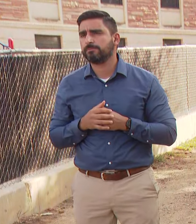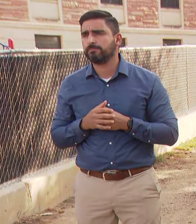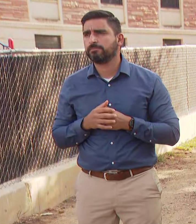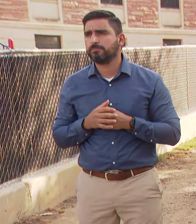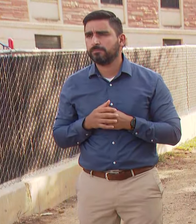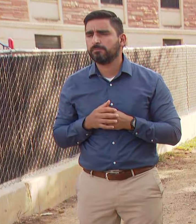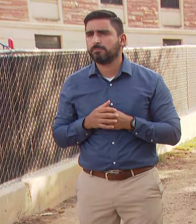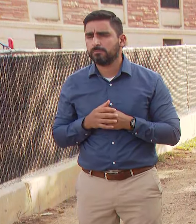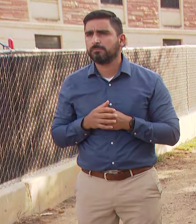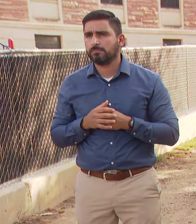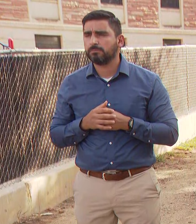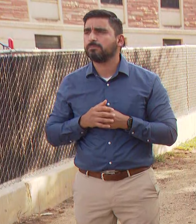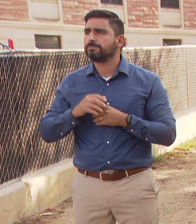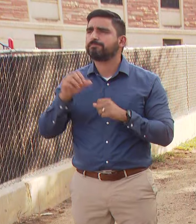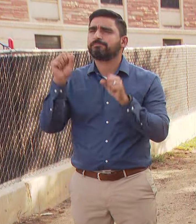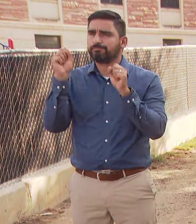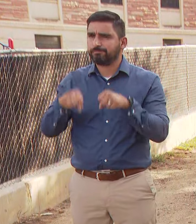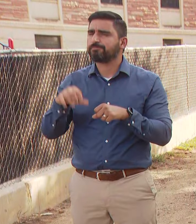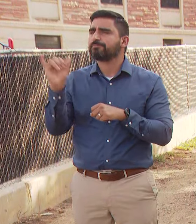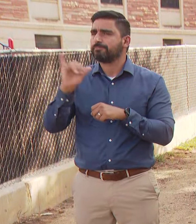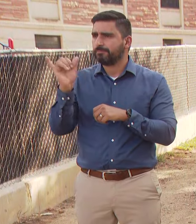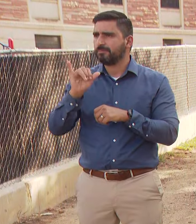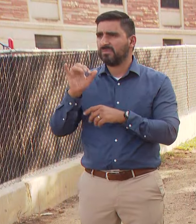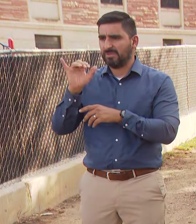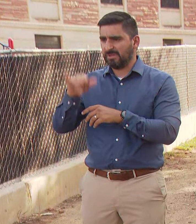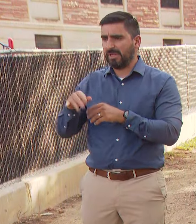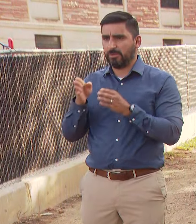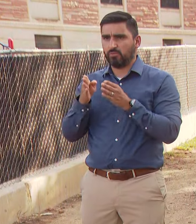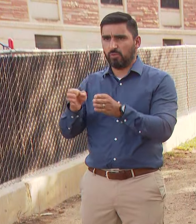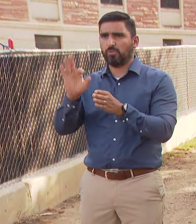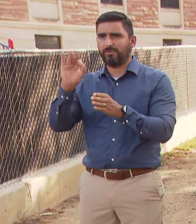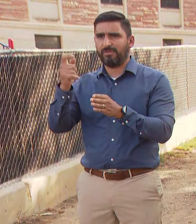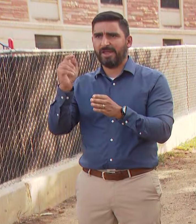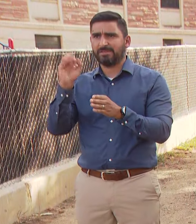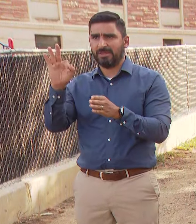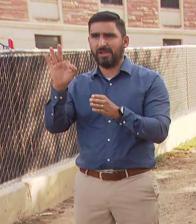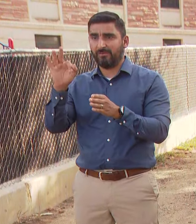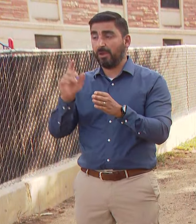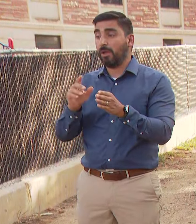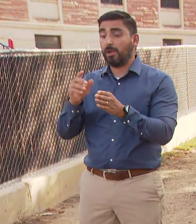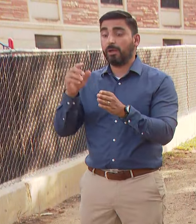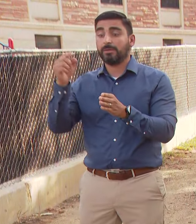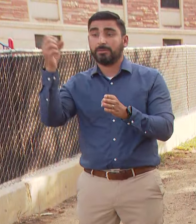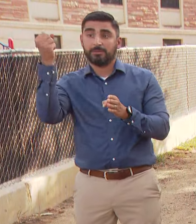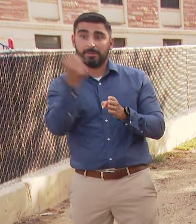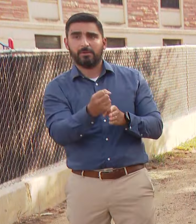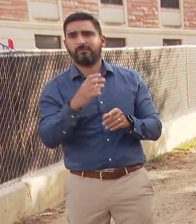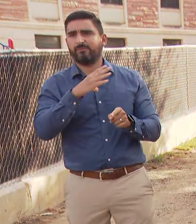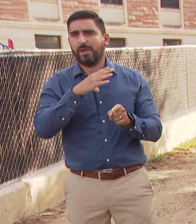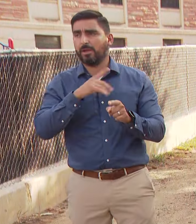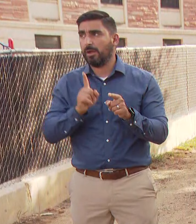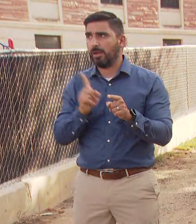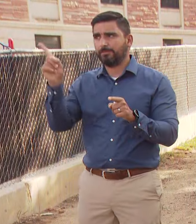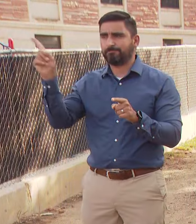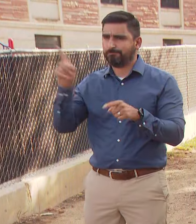welcome to travel down Flagstaff Road, but it's just a hard closure going up. Uh lastly, the incident command post is settled up on